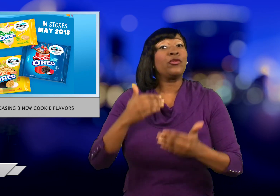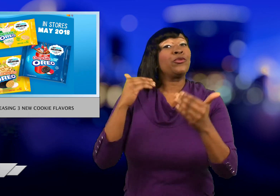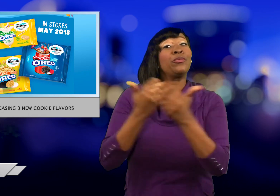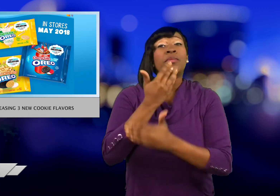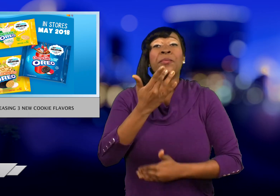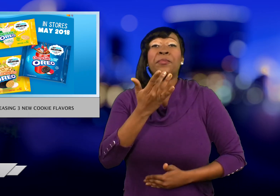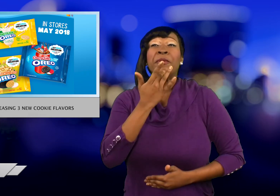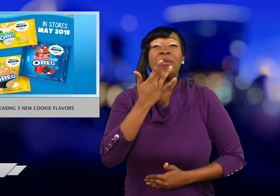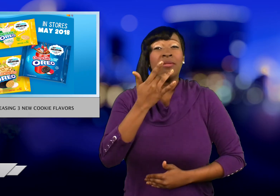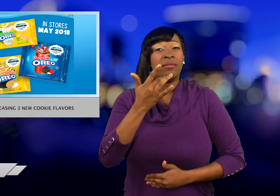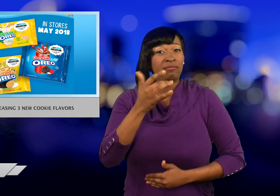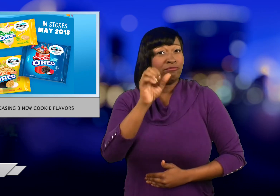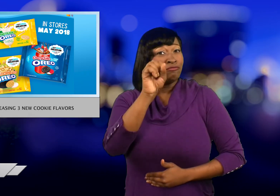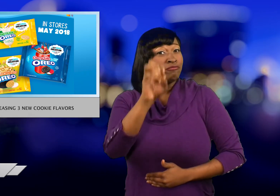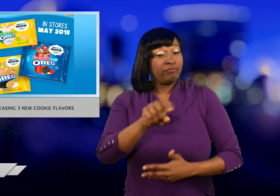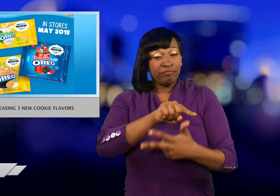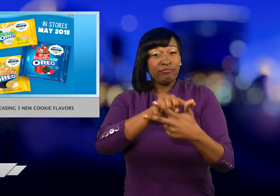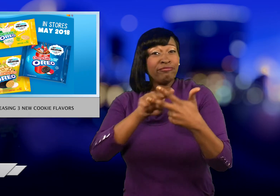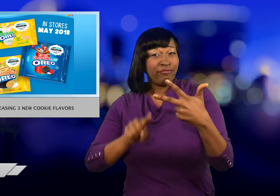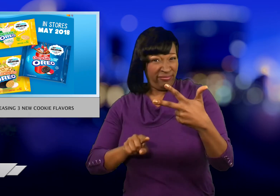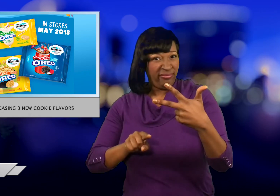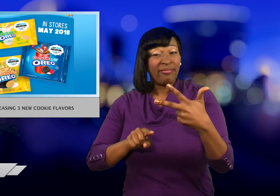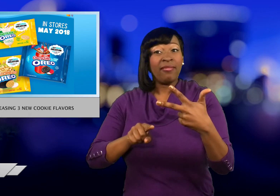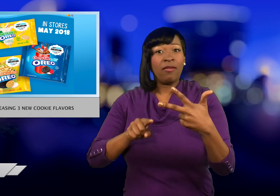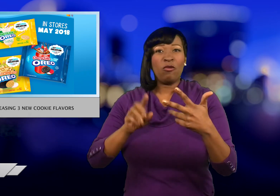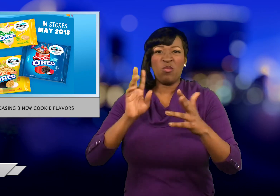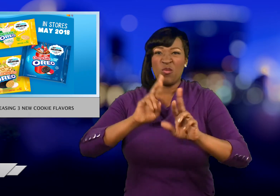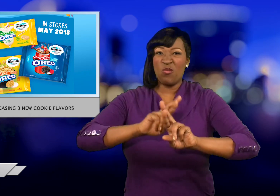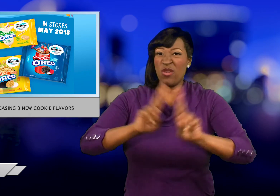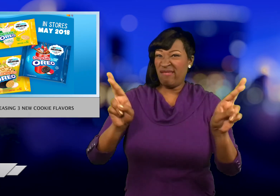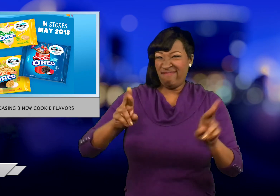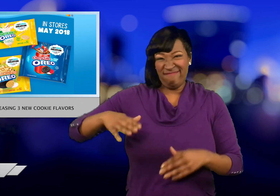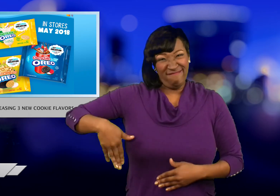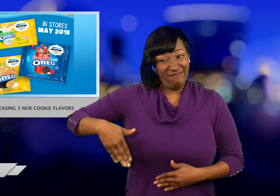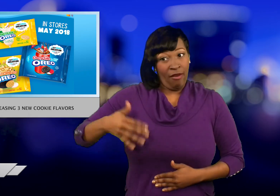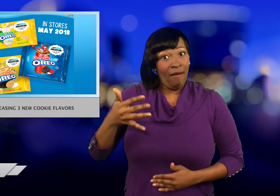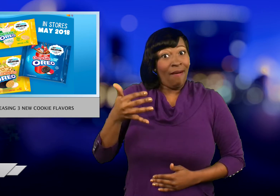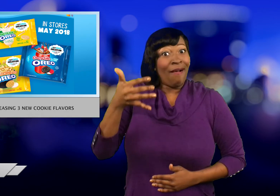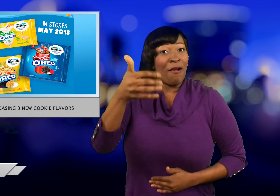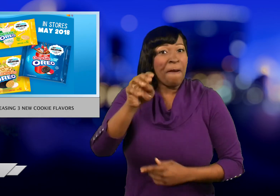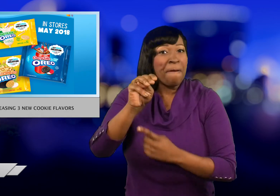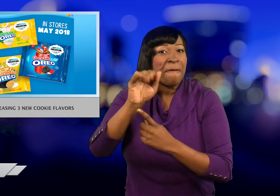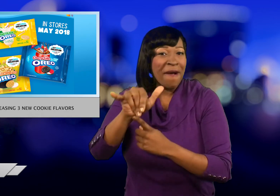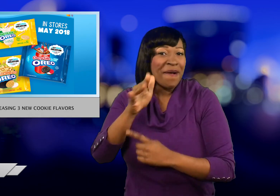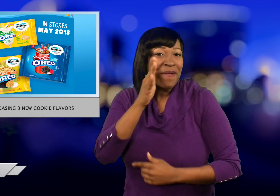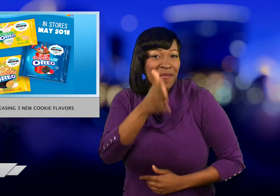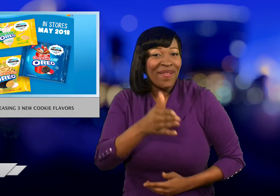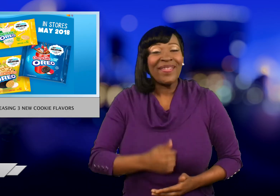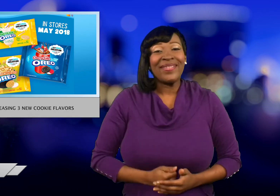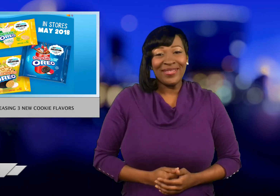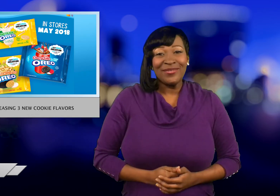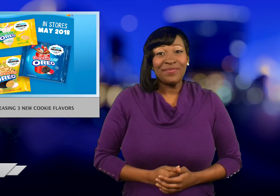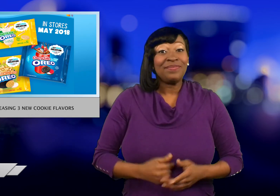The new flavors will not be available until May.